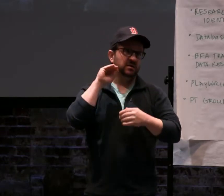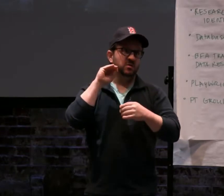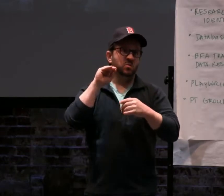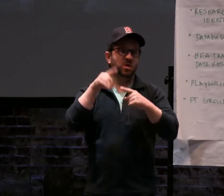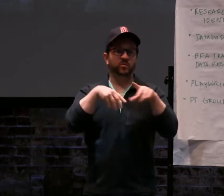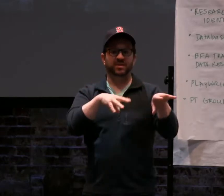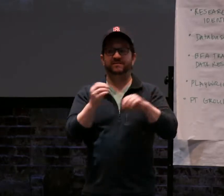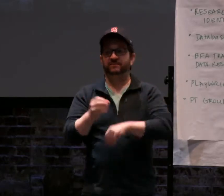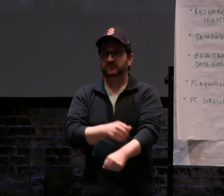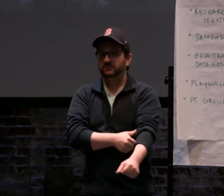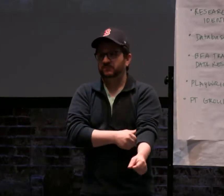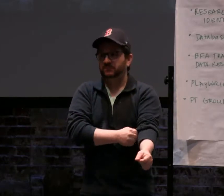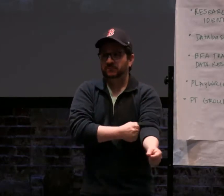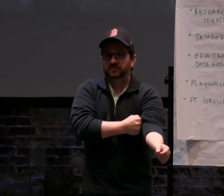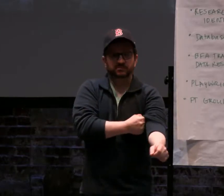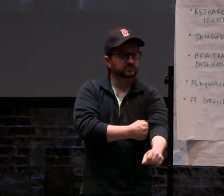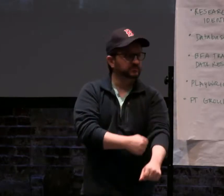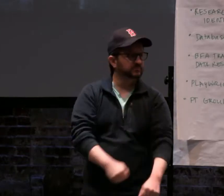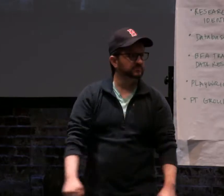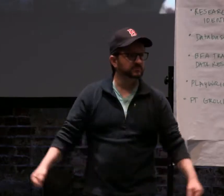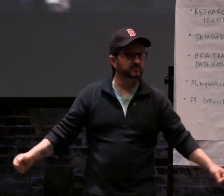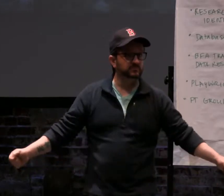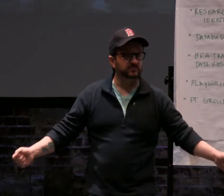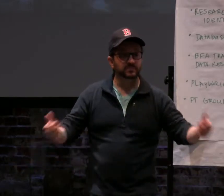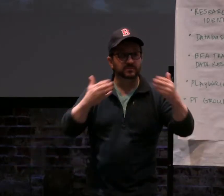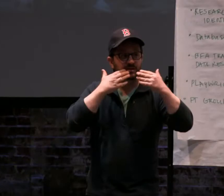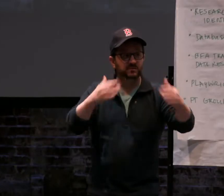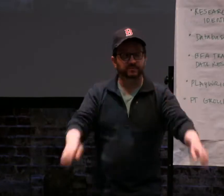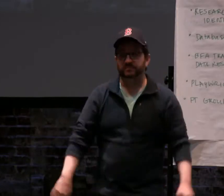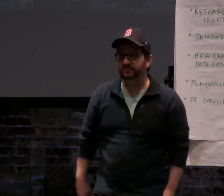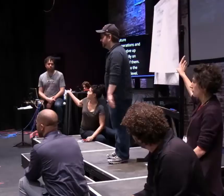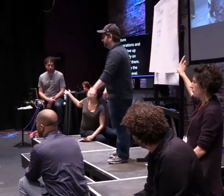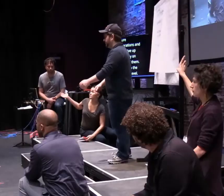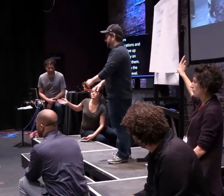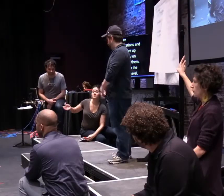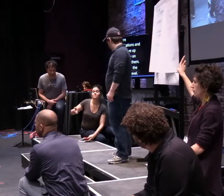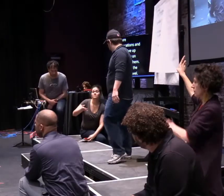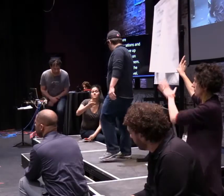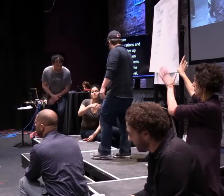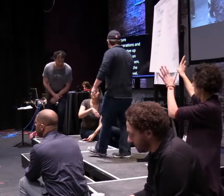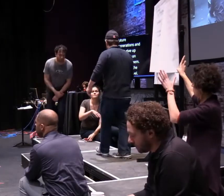but keep in mind that when you leave here today, this is a game changer.